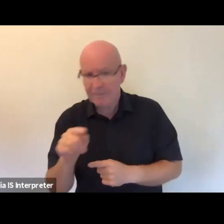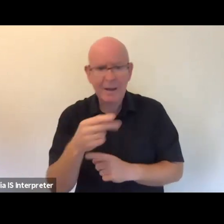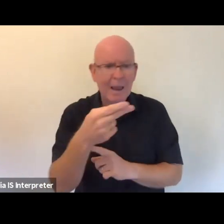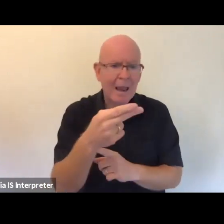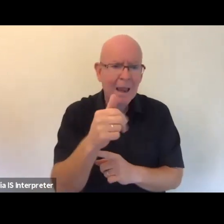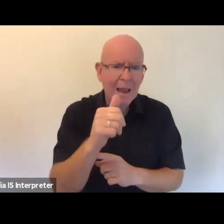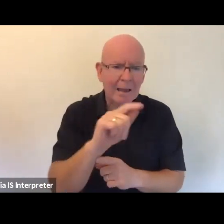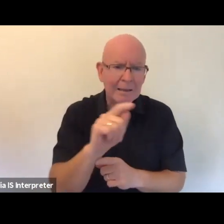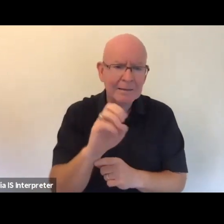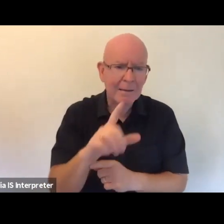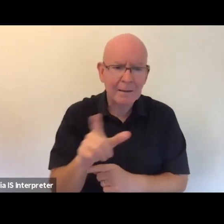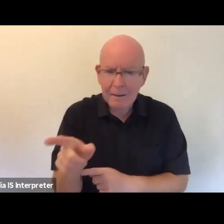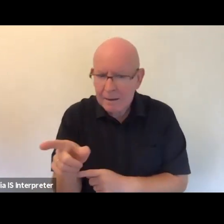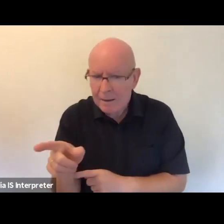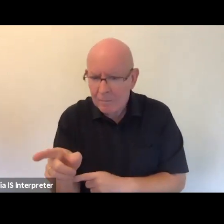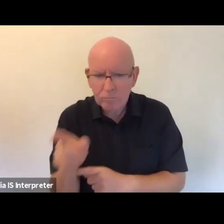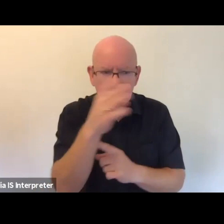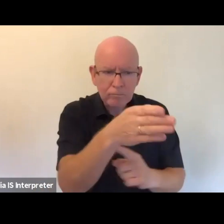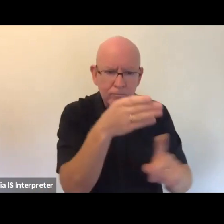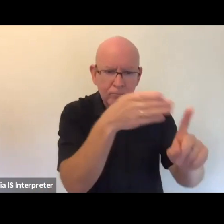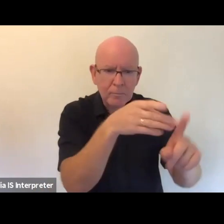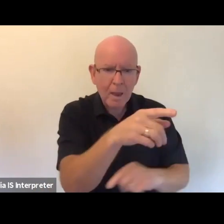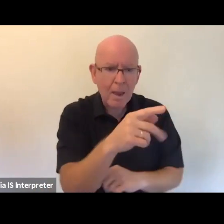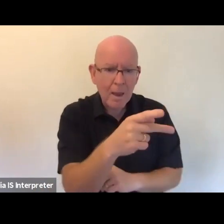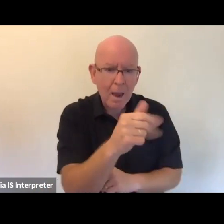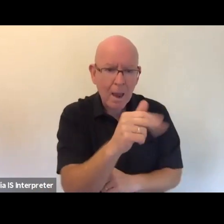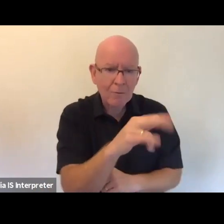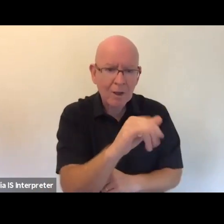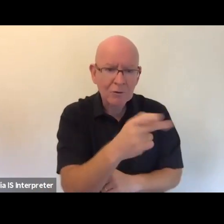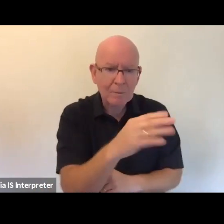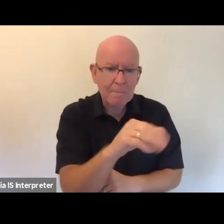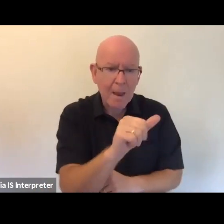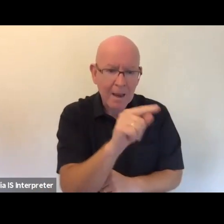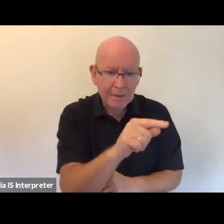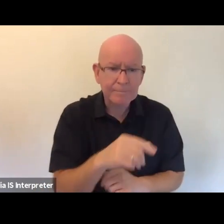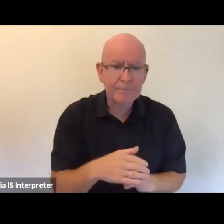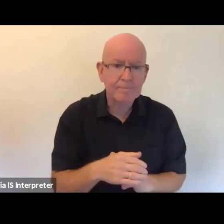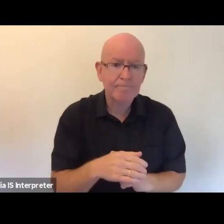by government or non-government entities to ensure that information is disability inclusive?